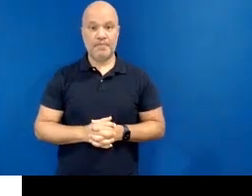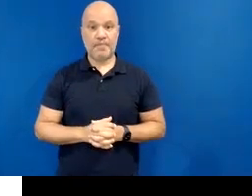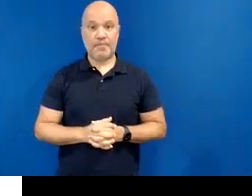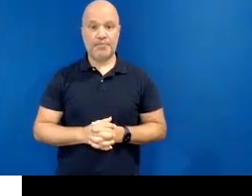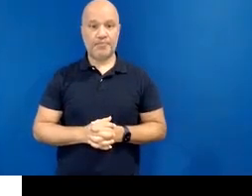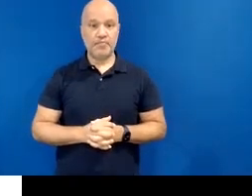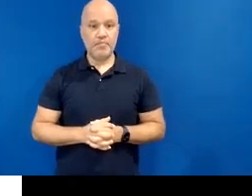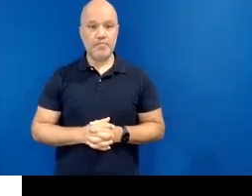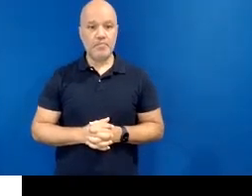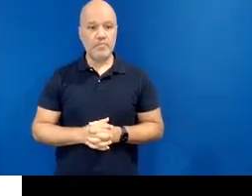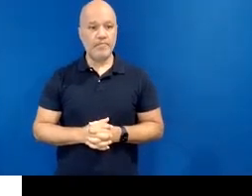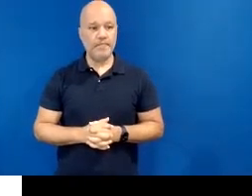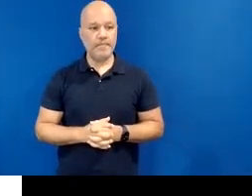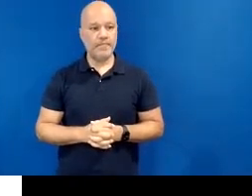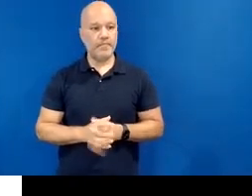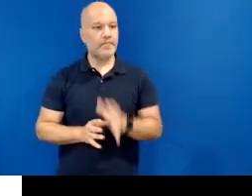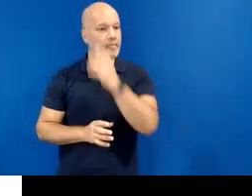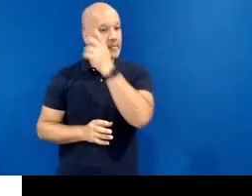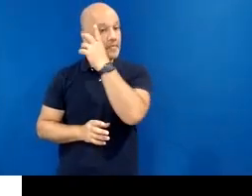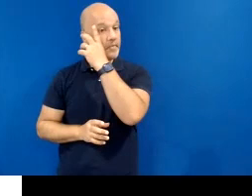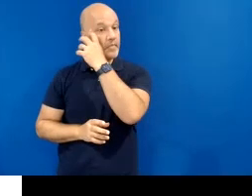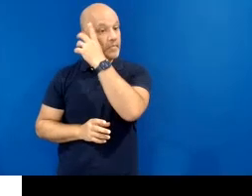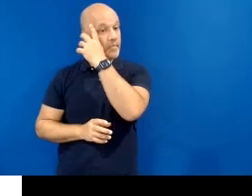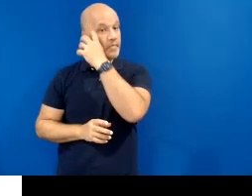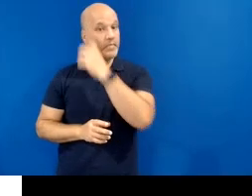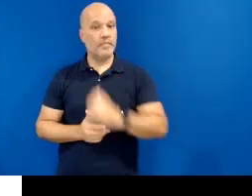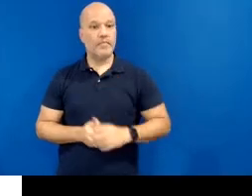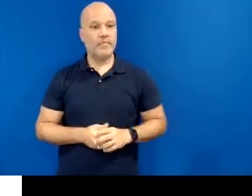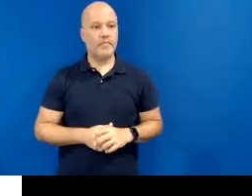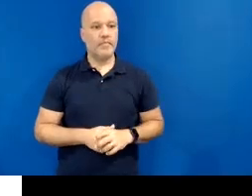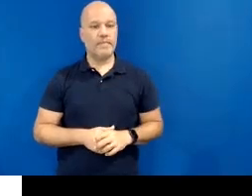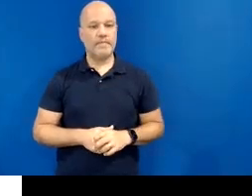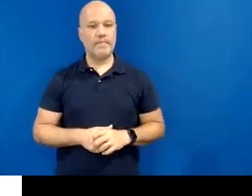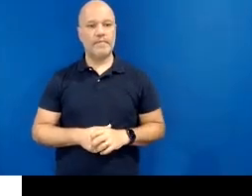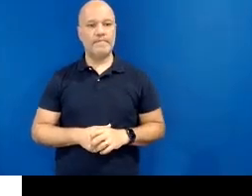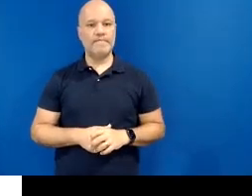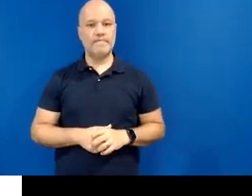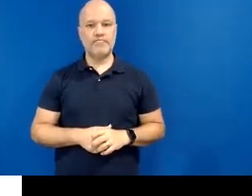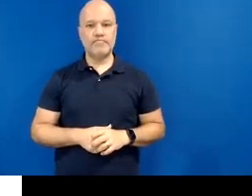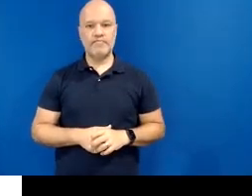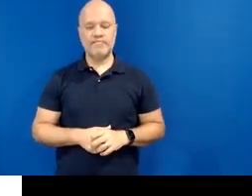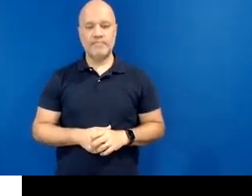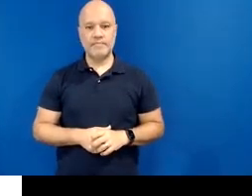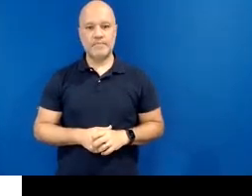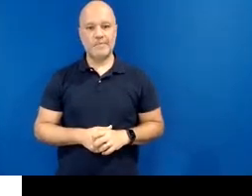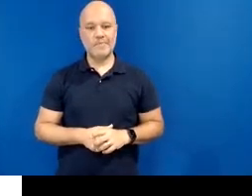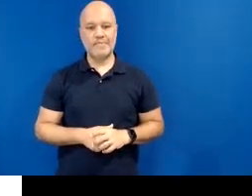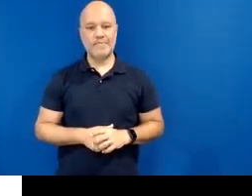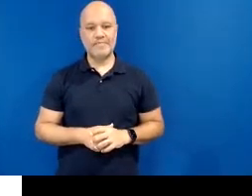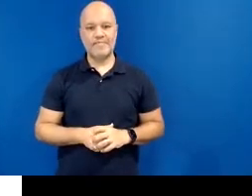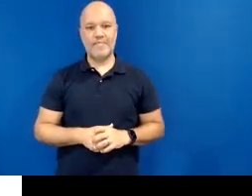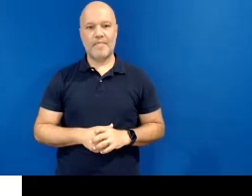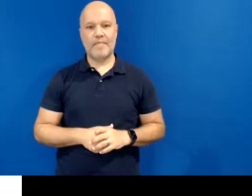what do you notice?